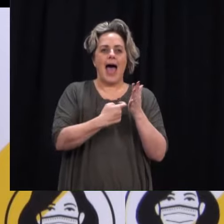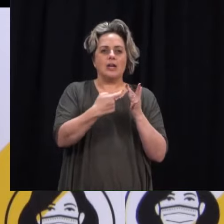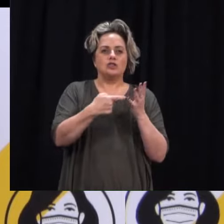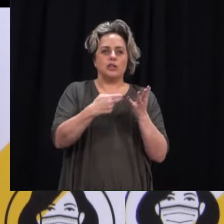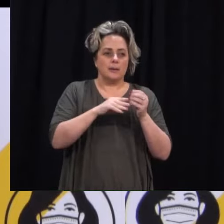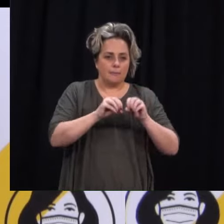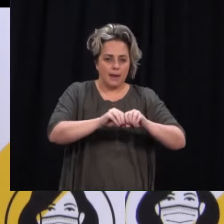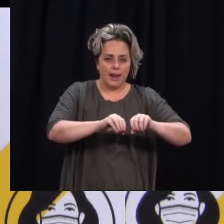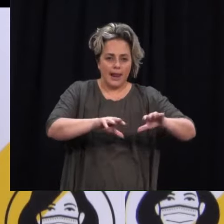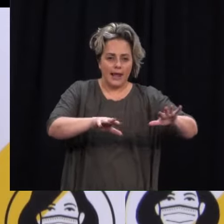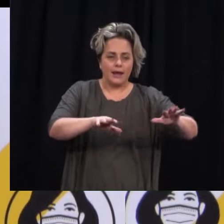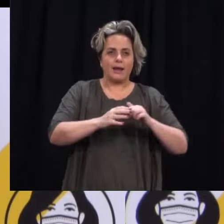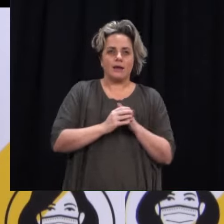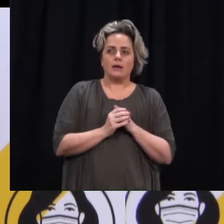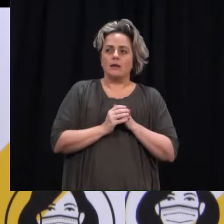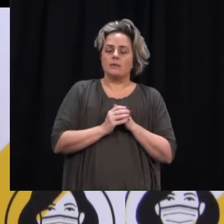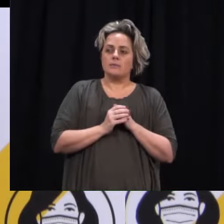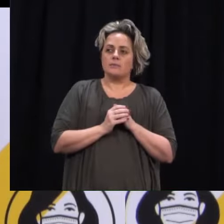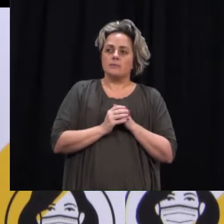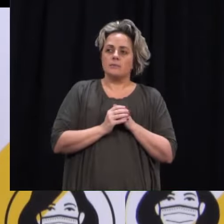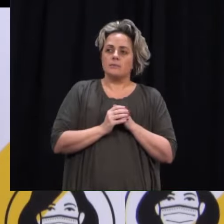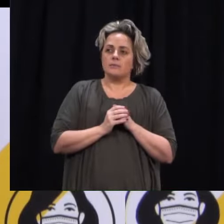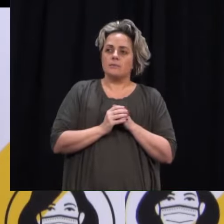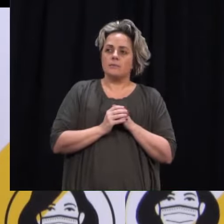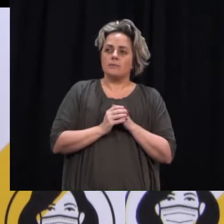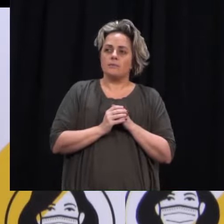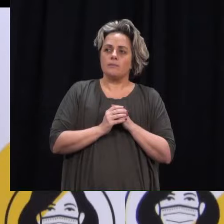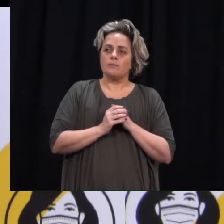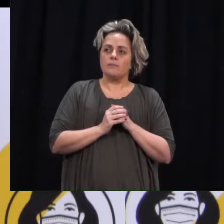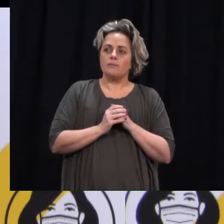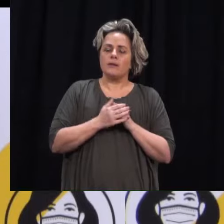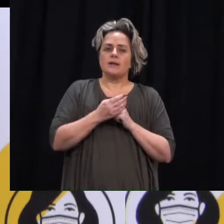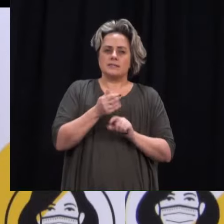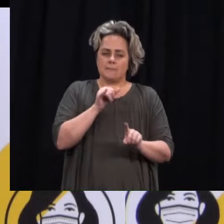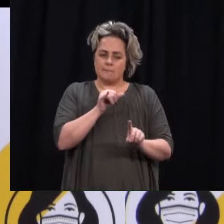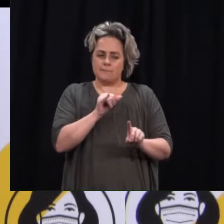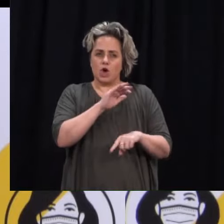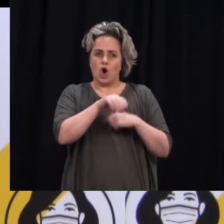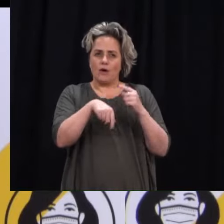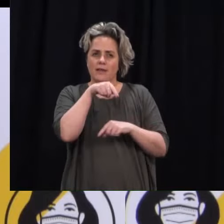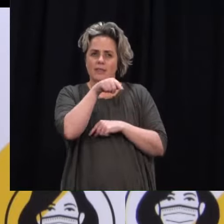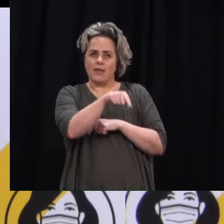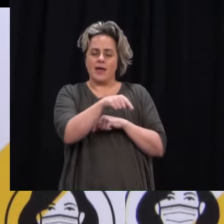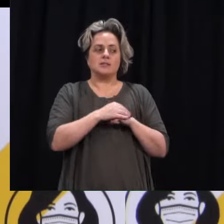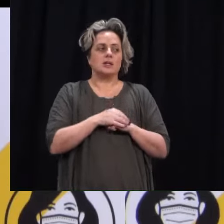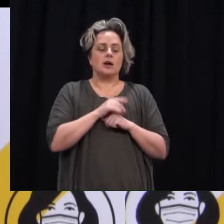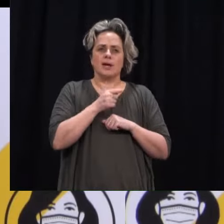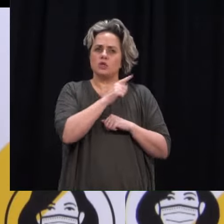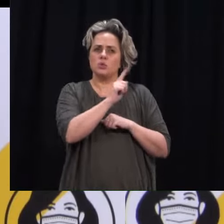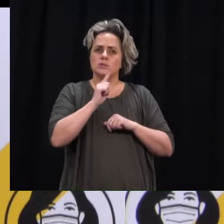community from the Crowne Plaza